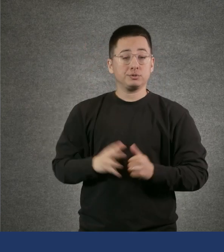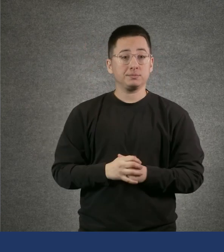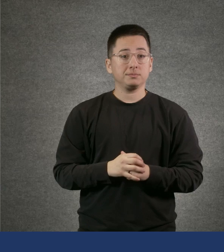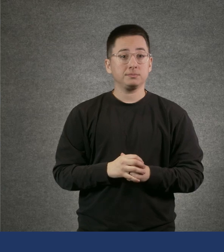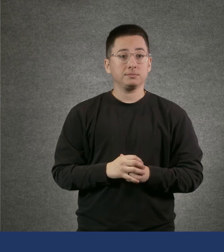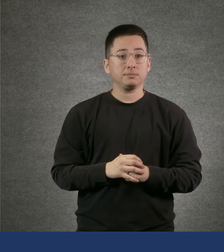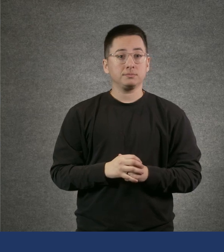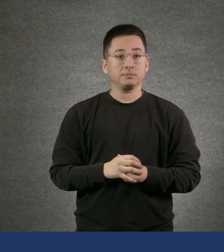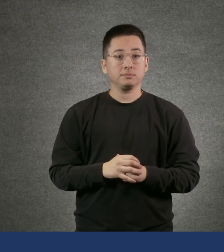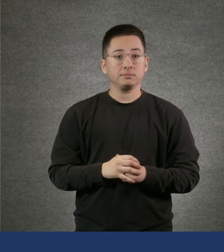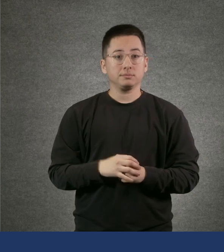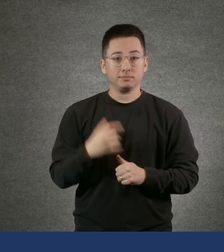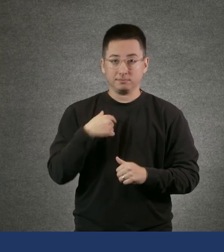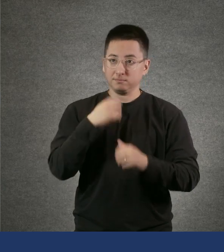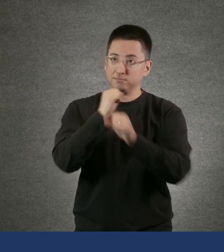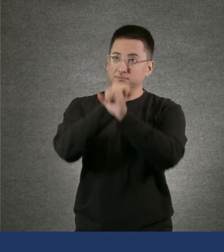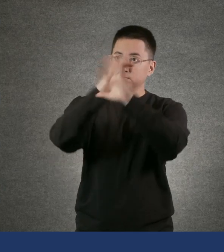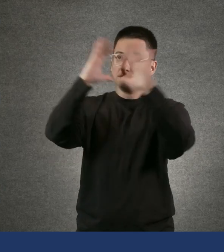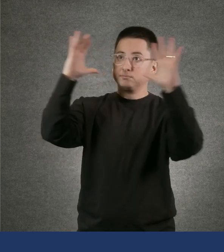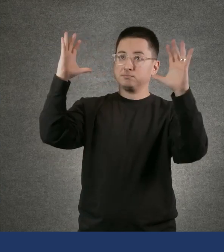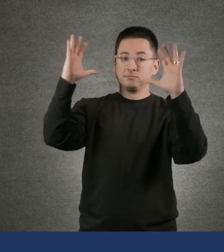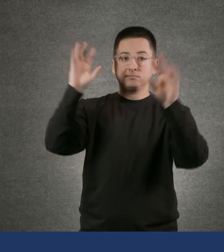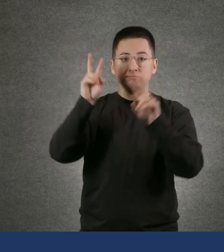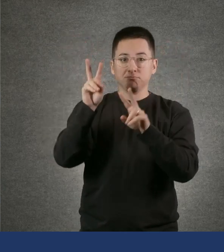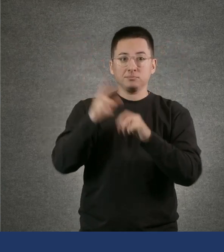I have one thumb that works and a mouth that won't quit.